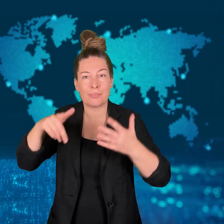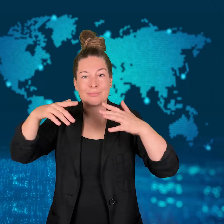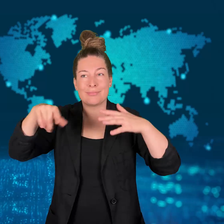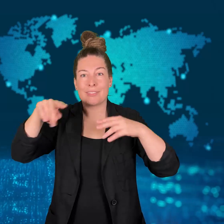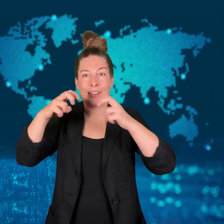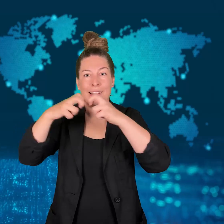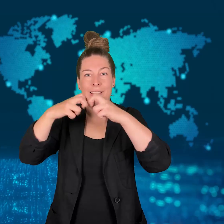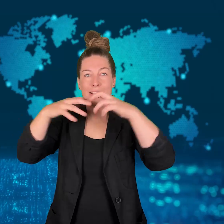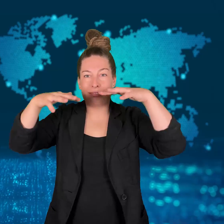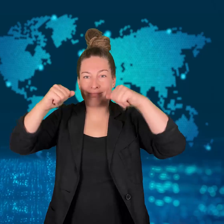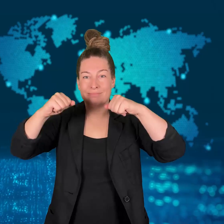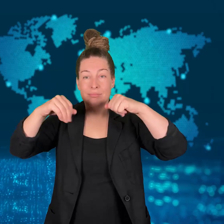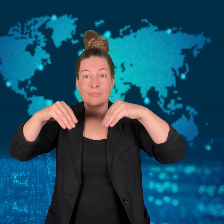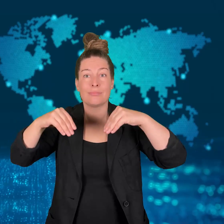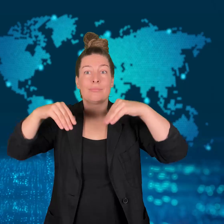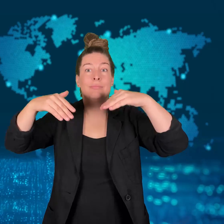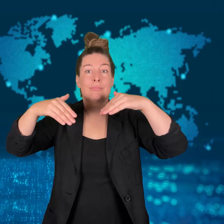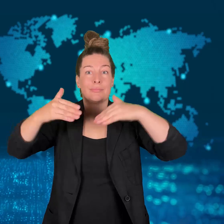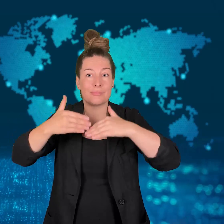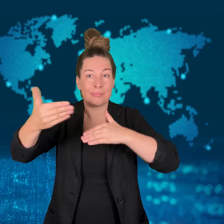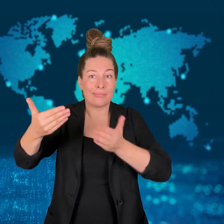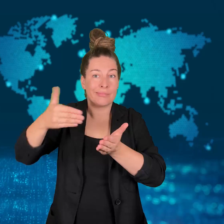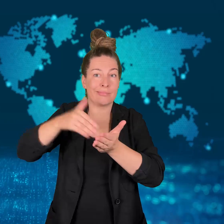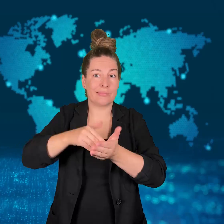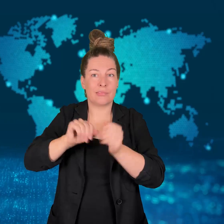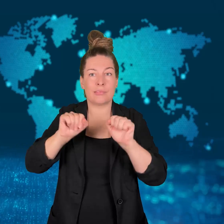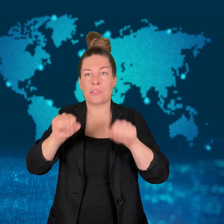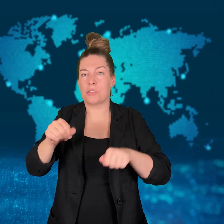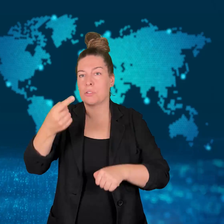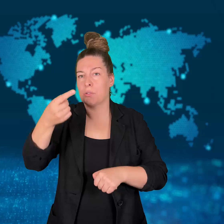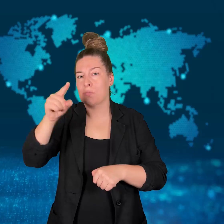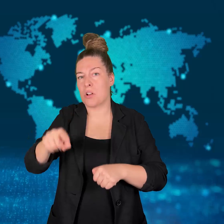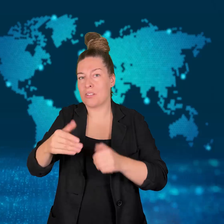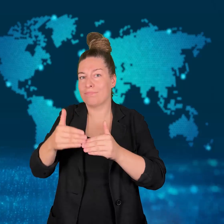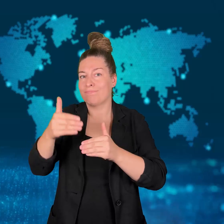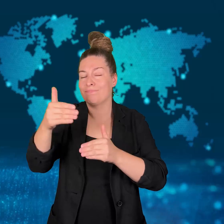Some estimate that power will not return for a month.